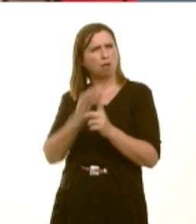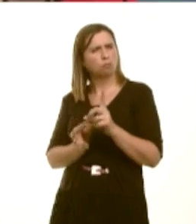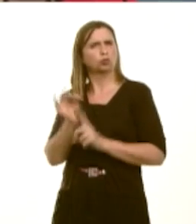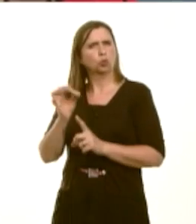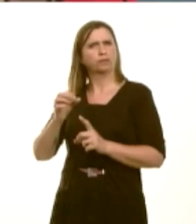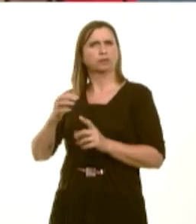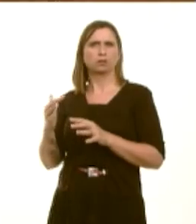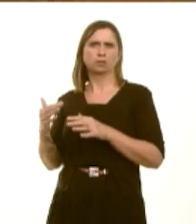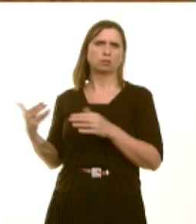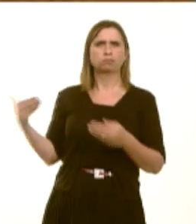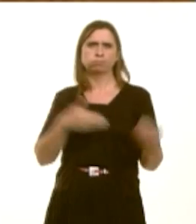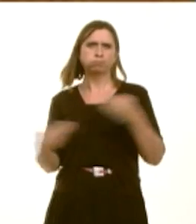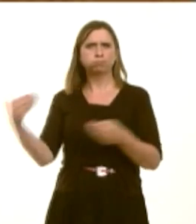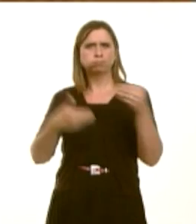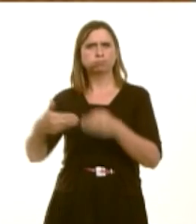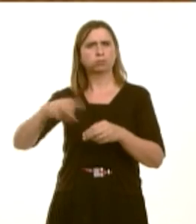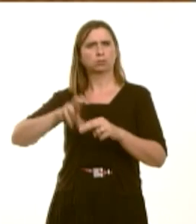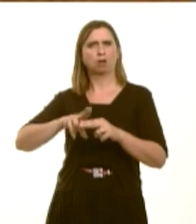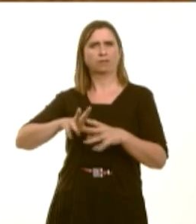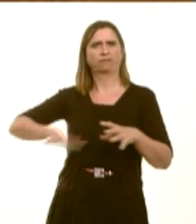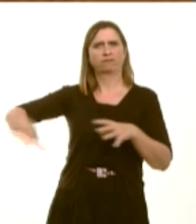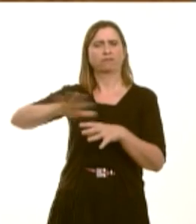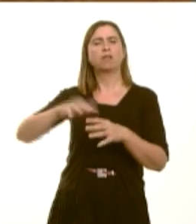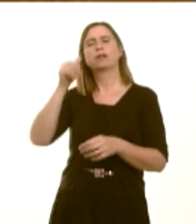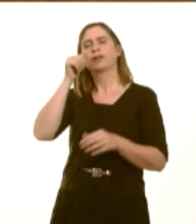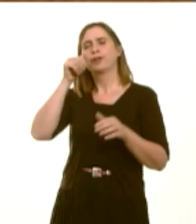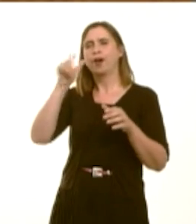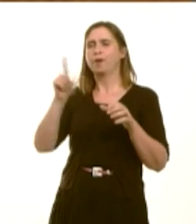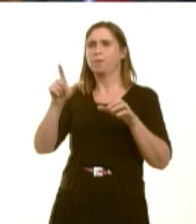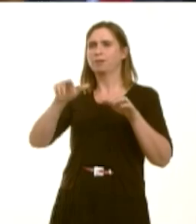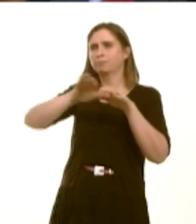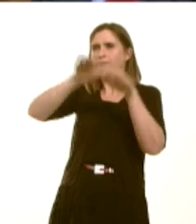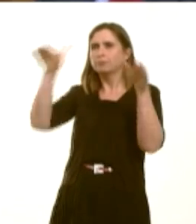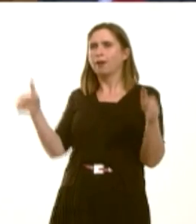Carwyn Jones: There is no doubt that the Brynglas tunnels are a problem in terms of traffic.